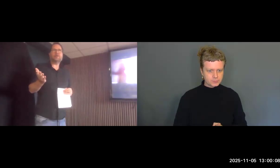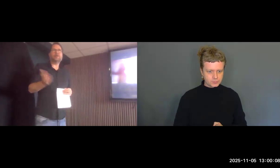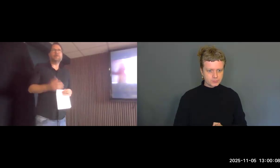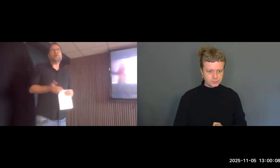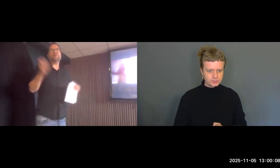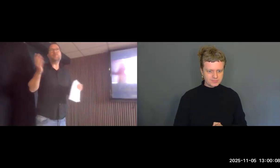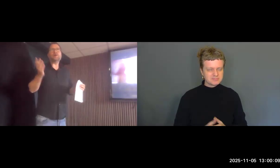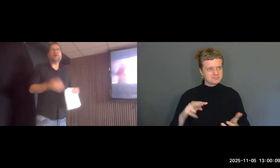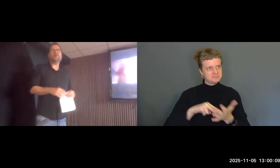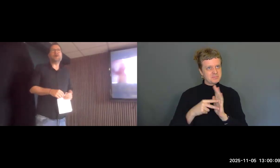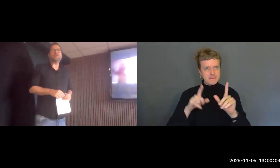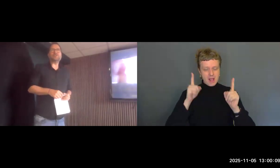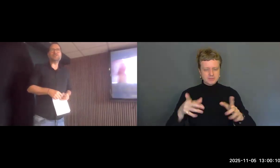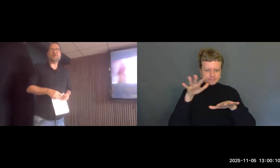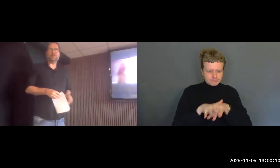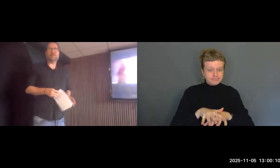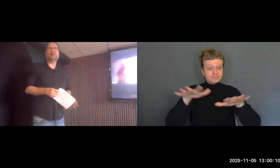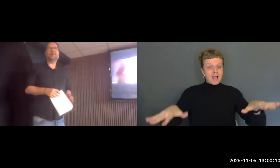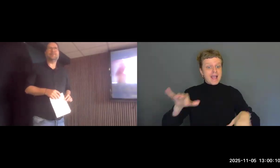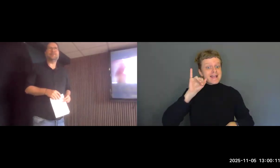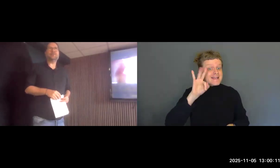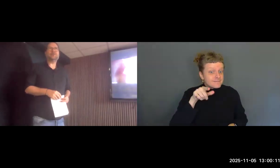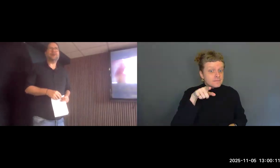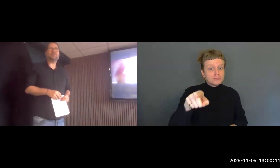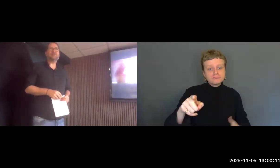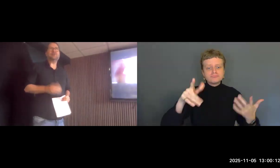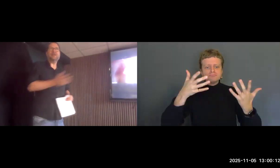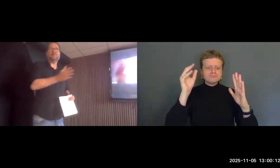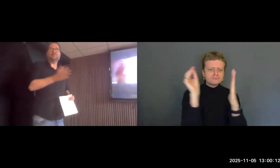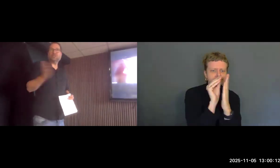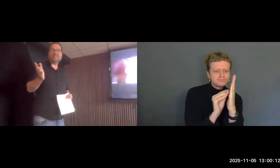that are… well, if you would write a dictionary, that you have to really make them distinct.